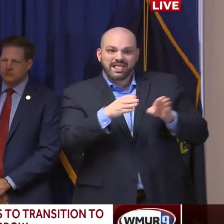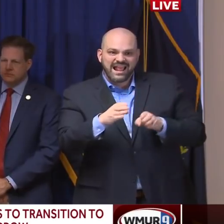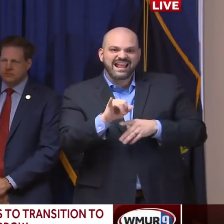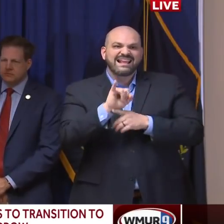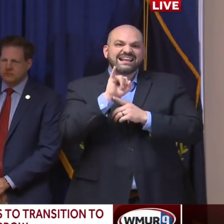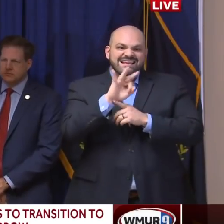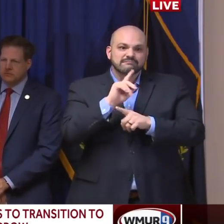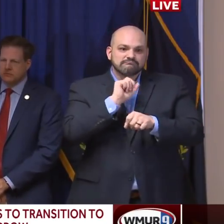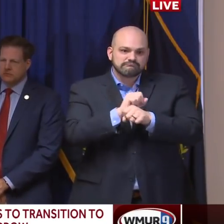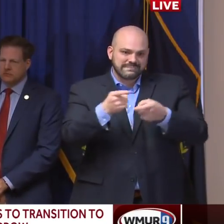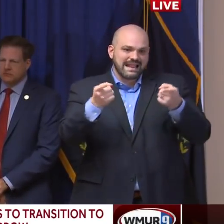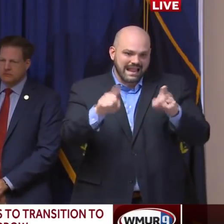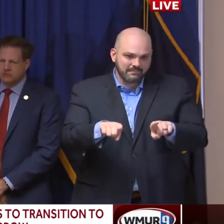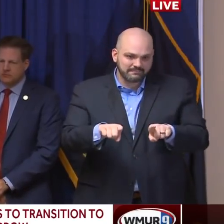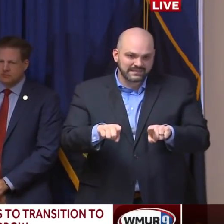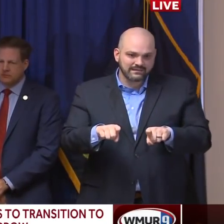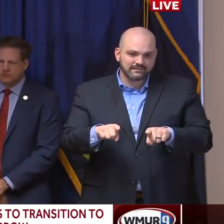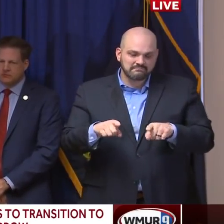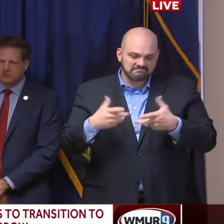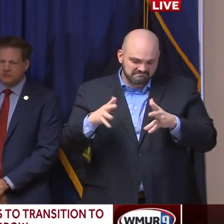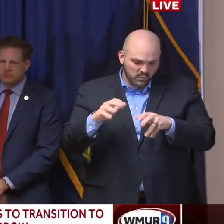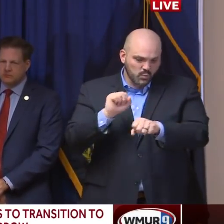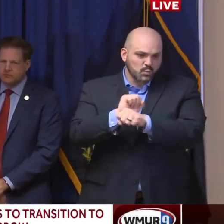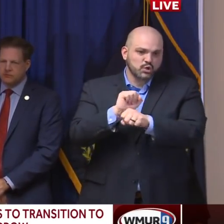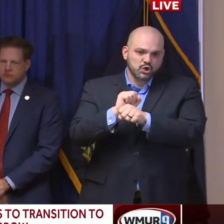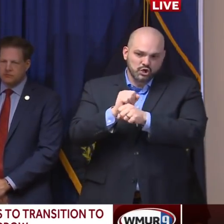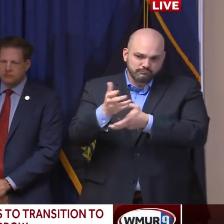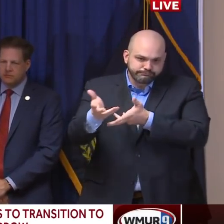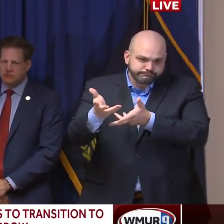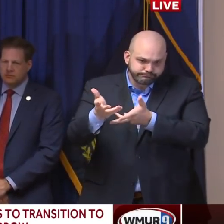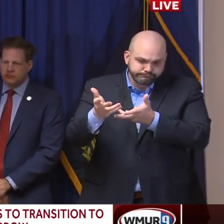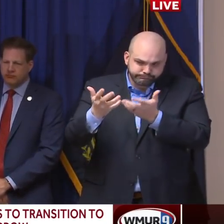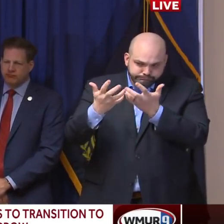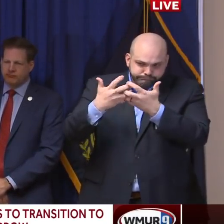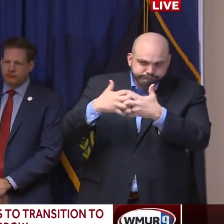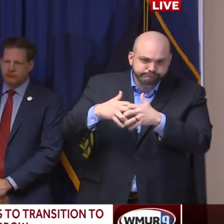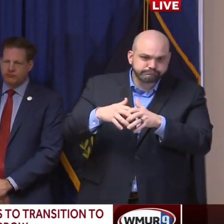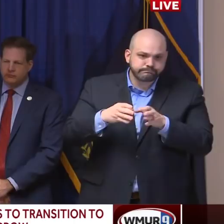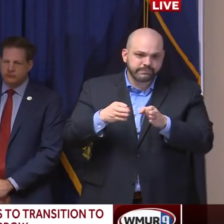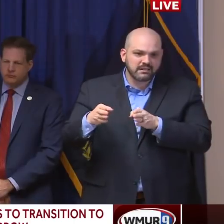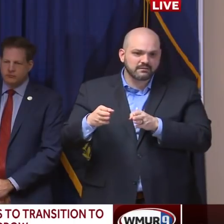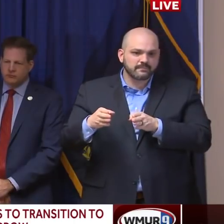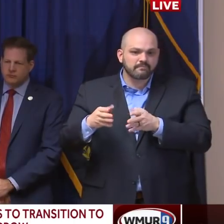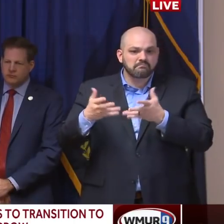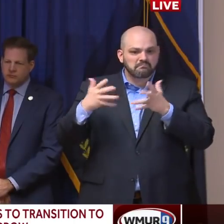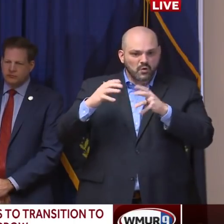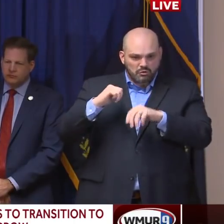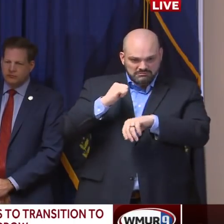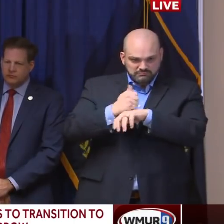THAT WAS A DISTRICT SHOWN IN RED HERE THAT HAD NOT MADE PLANS IN THE EVENTUALITY OF HAVING TO DO THIS.